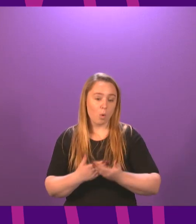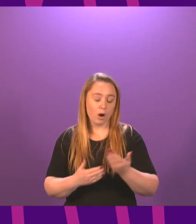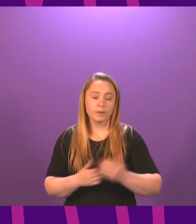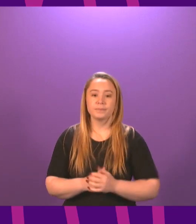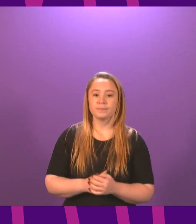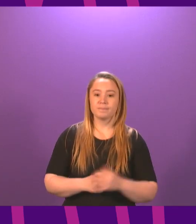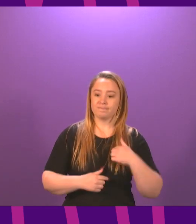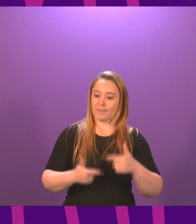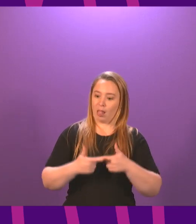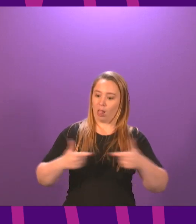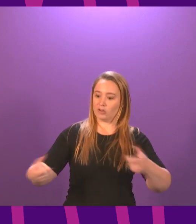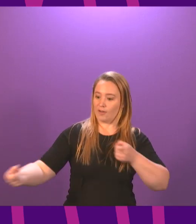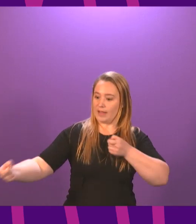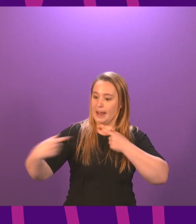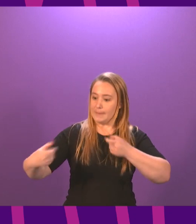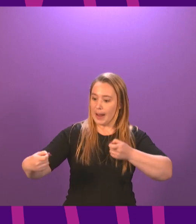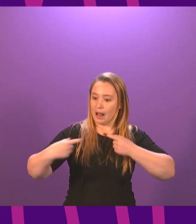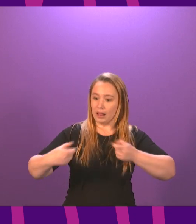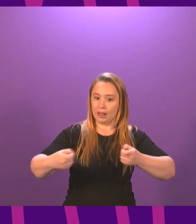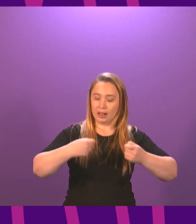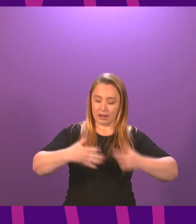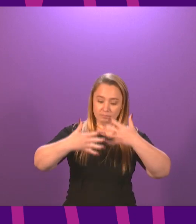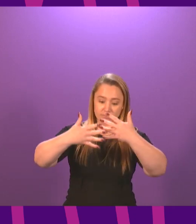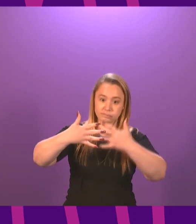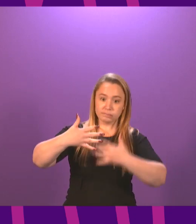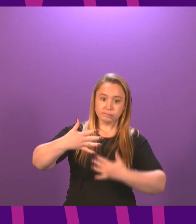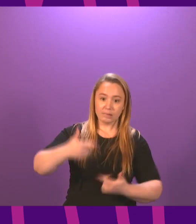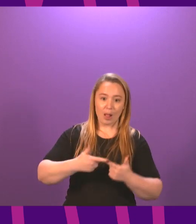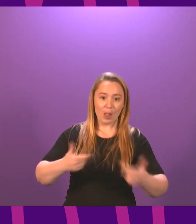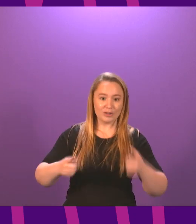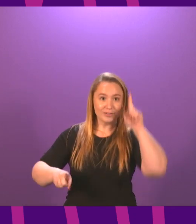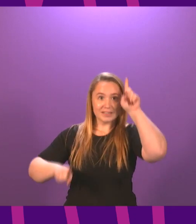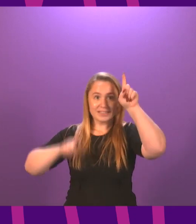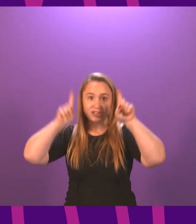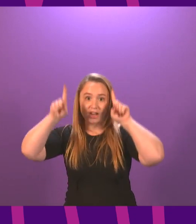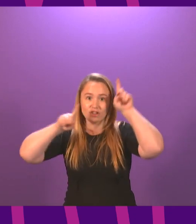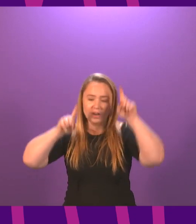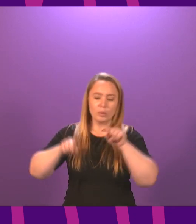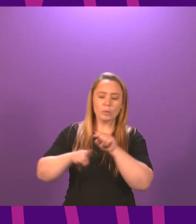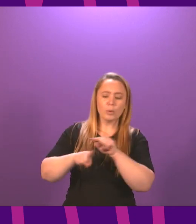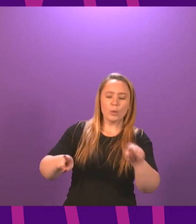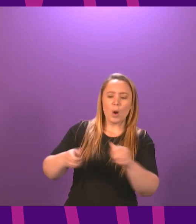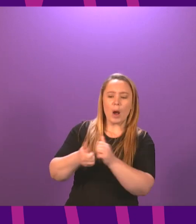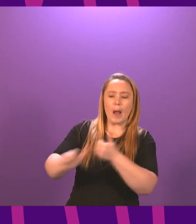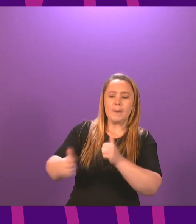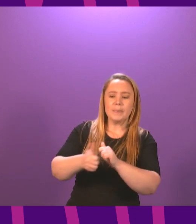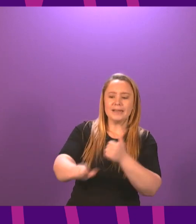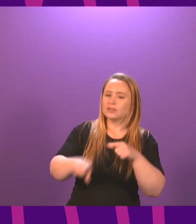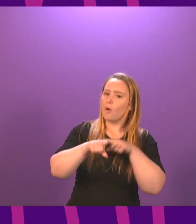I get lots of emails and other contacts with suggestions that some companies and individuals